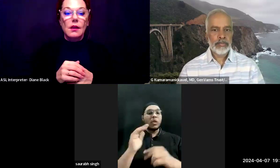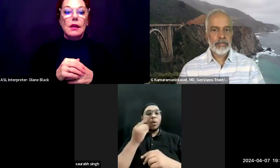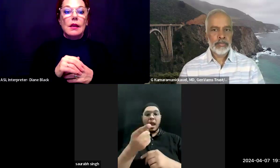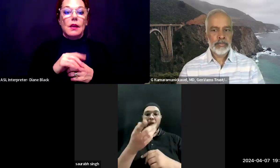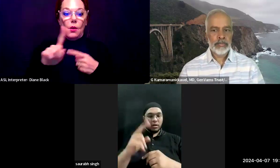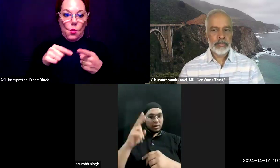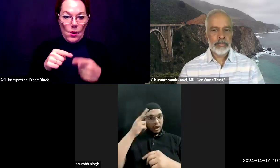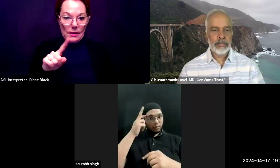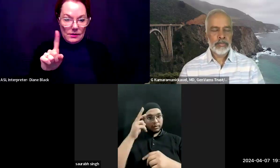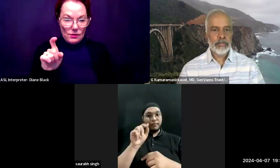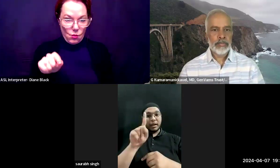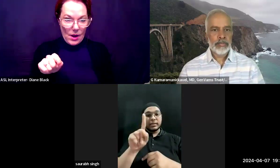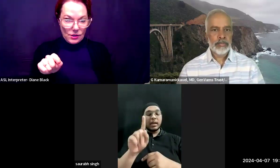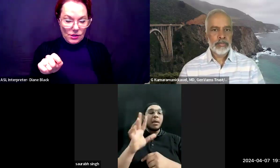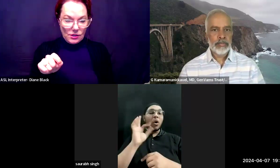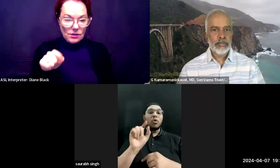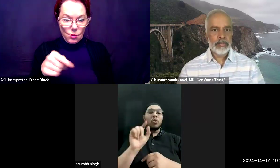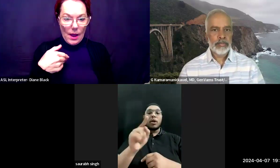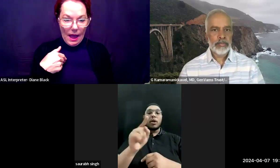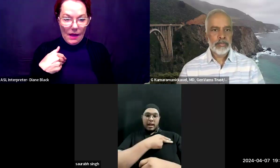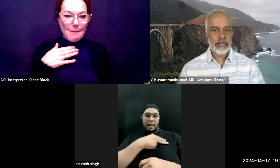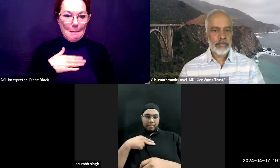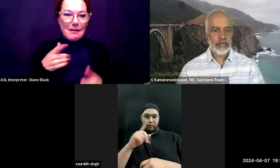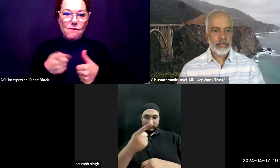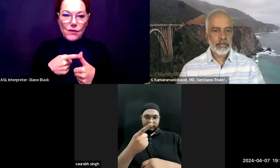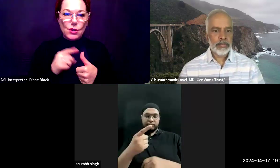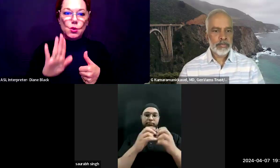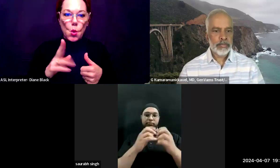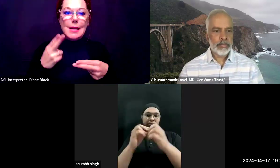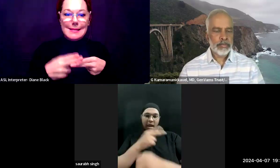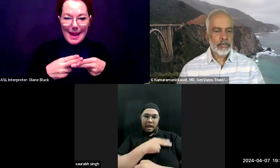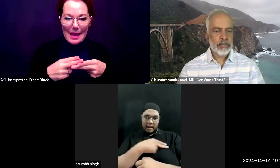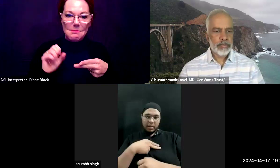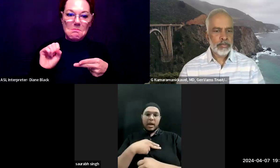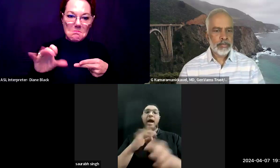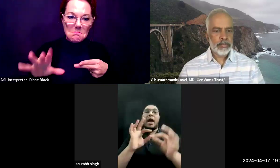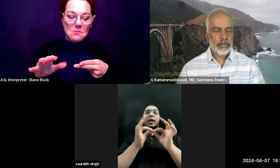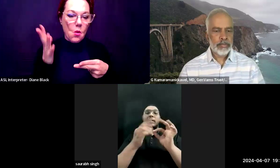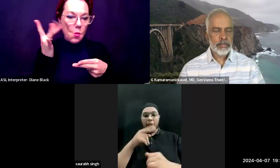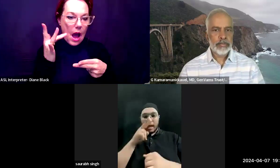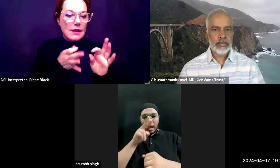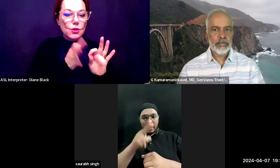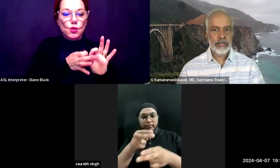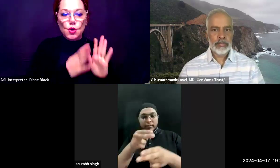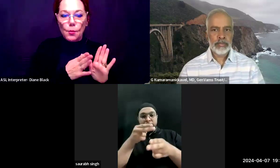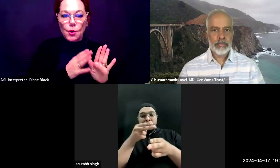first please identify yourself, say your name so that the interpreters can also identify you to